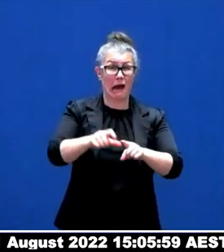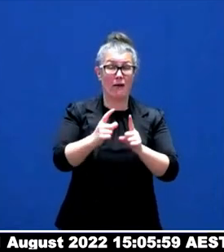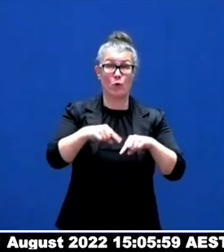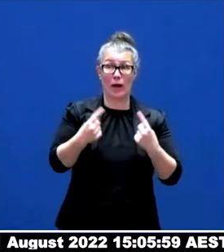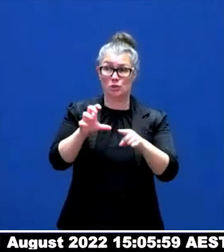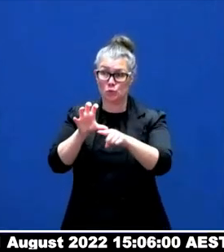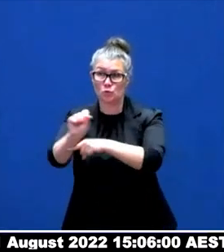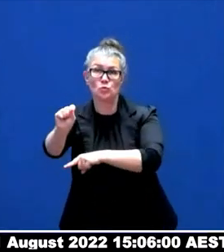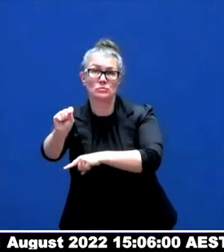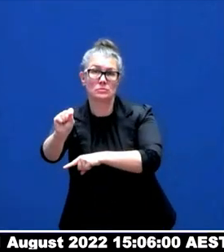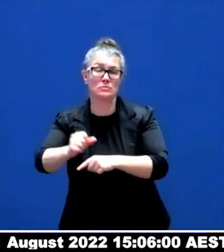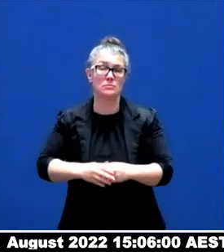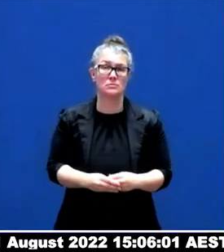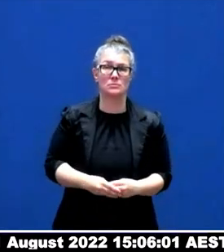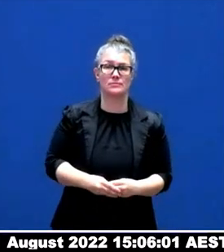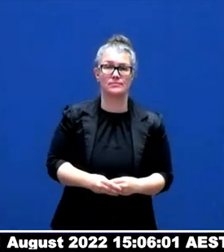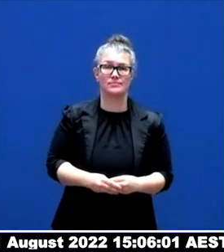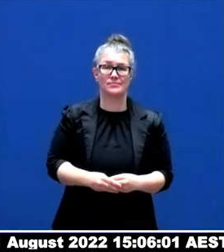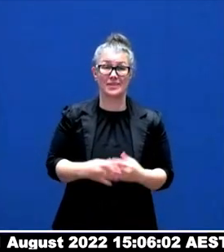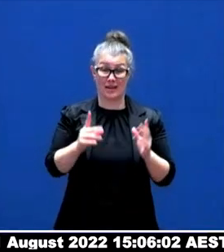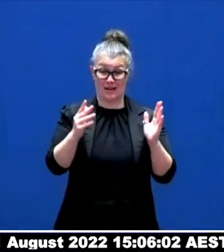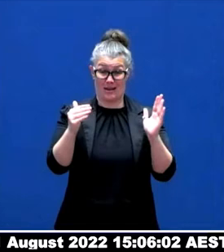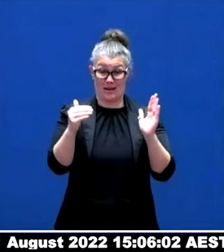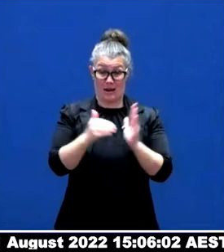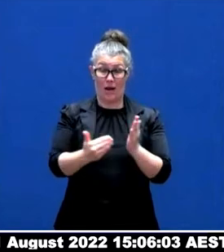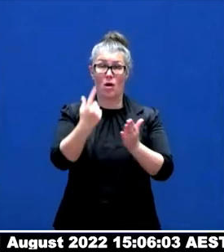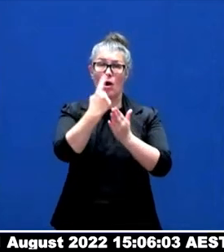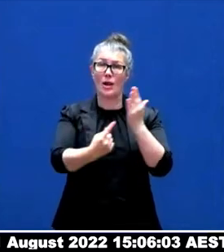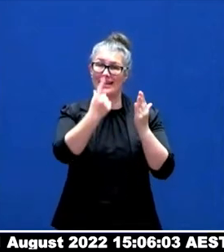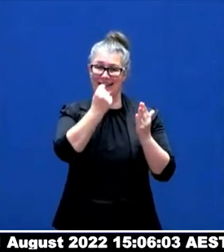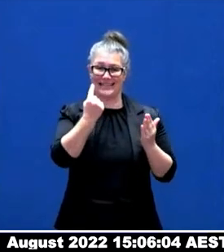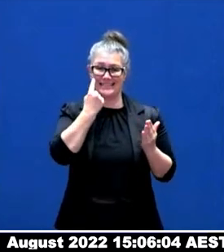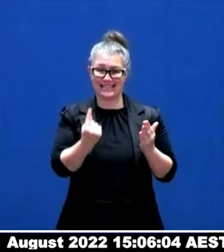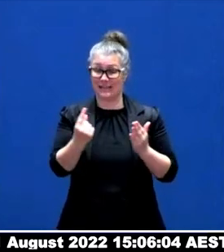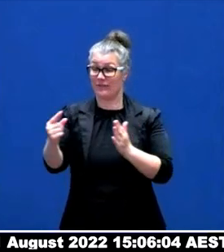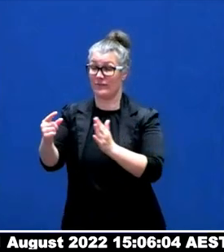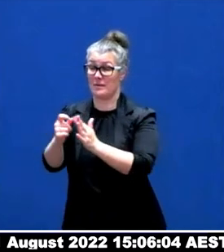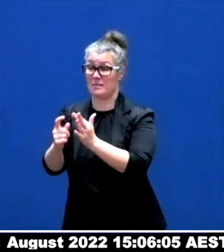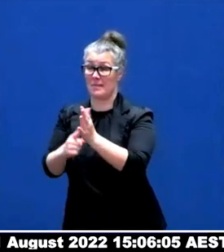The only information you see at the moment for a plan managed payment is that